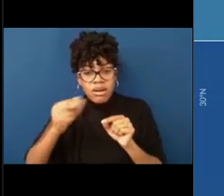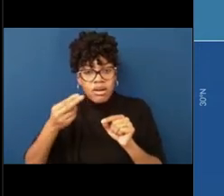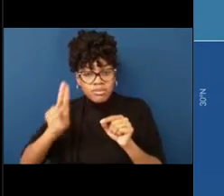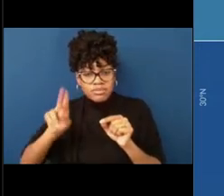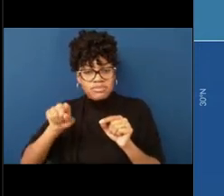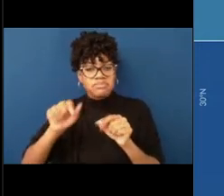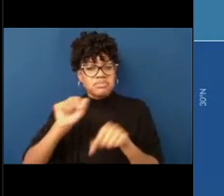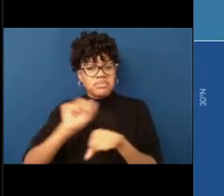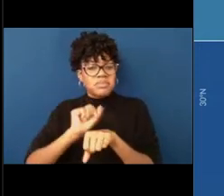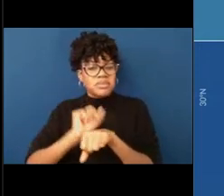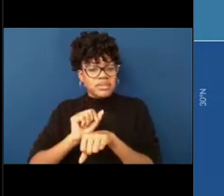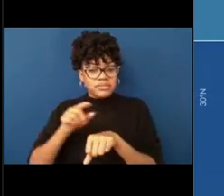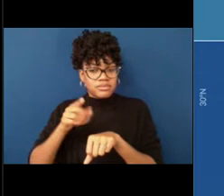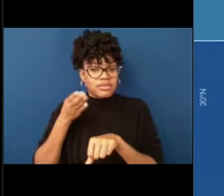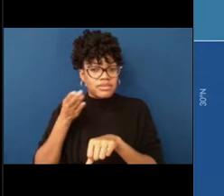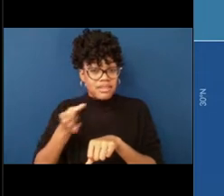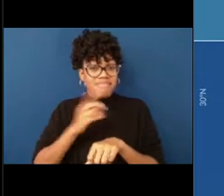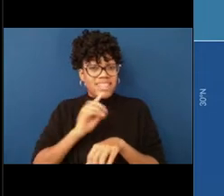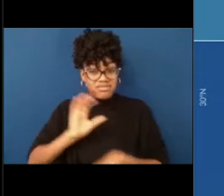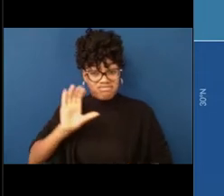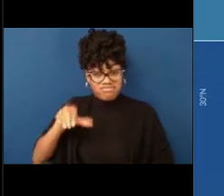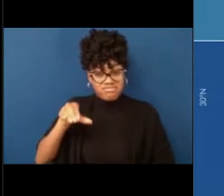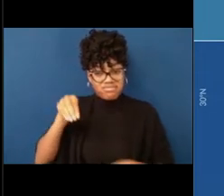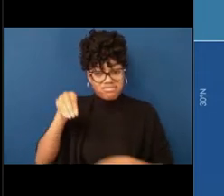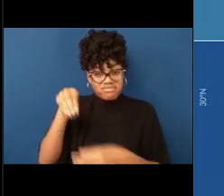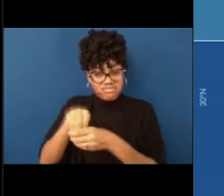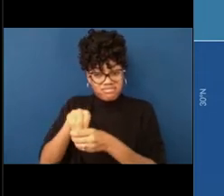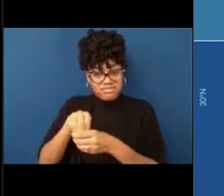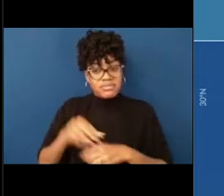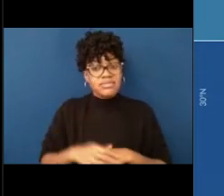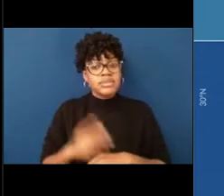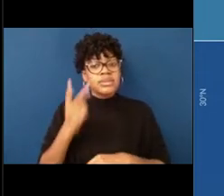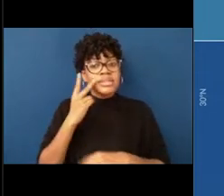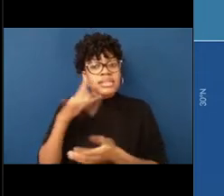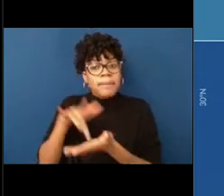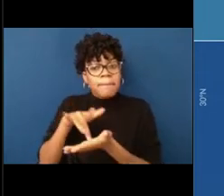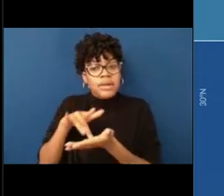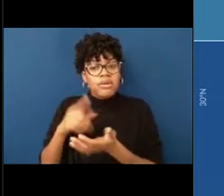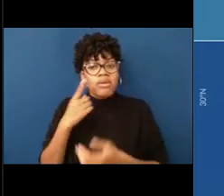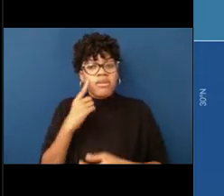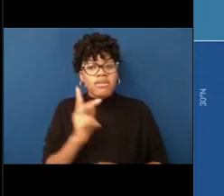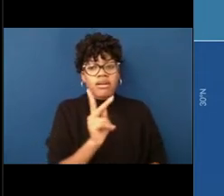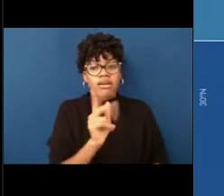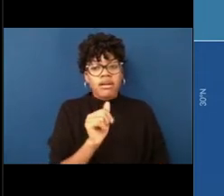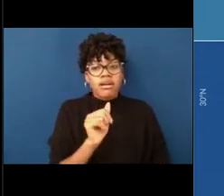So we're in the middle of Moananuiākea, the Polynesian name for the Pacific Ocean.